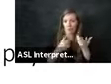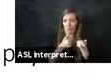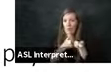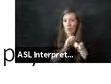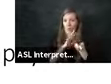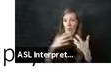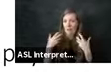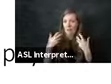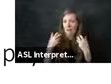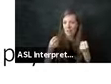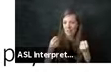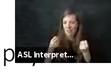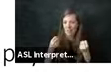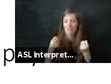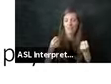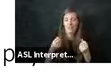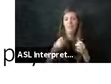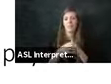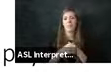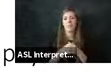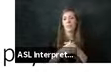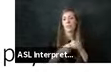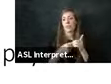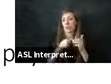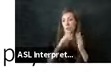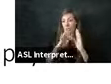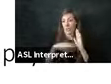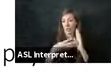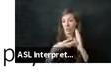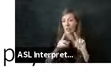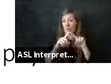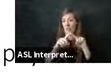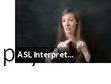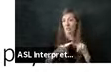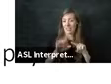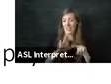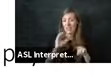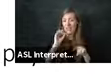And this chart is based on the home address of students